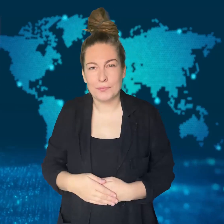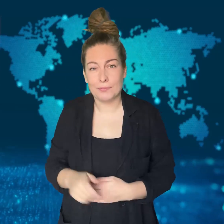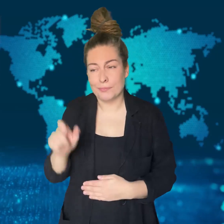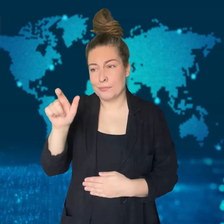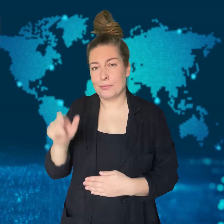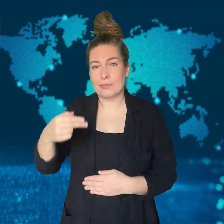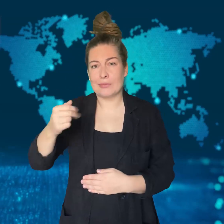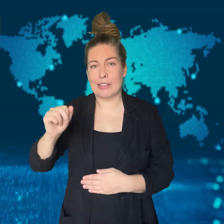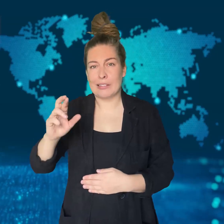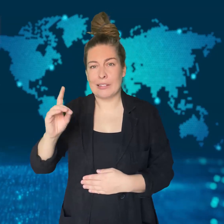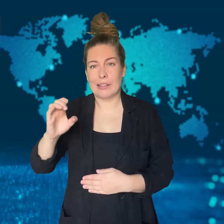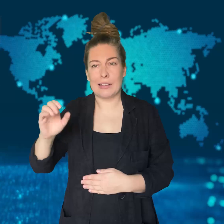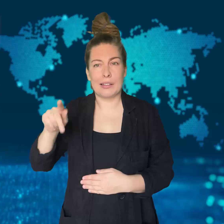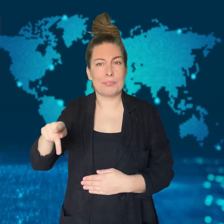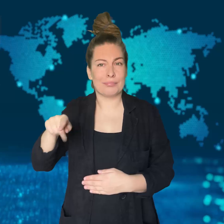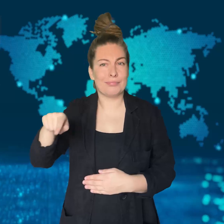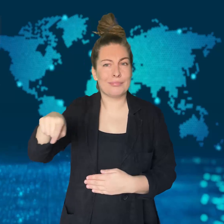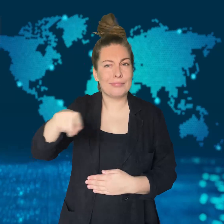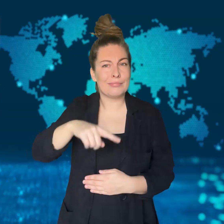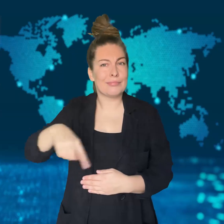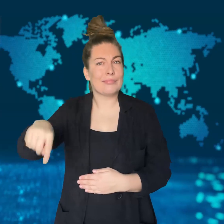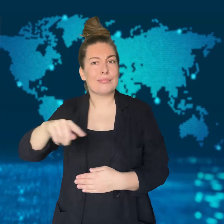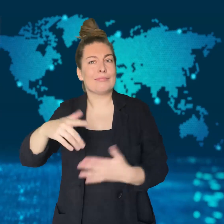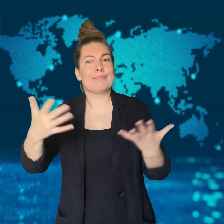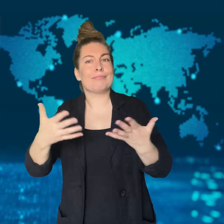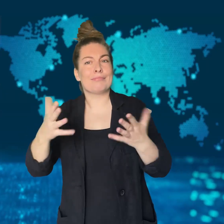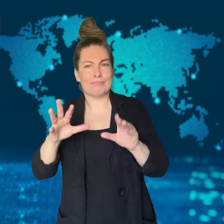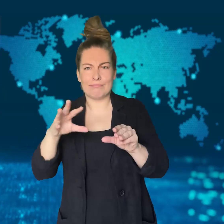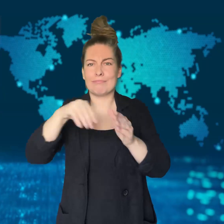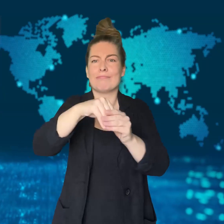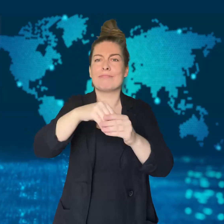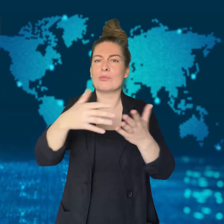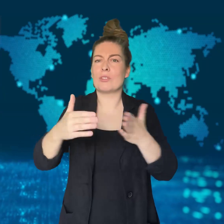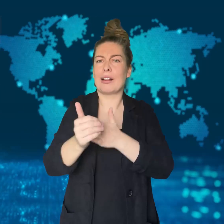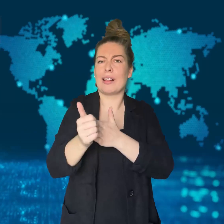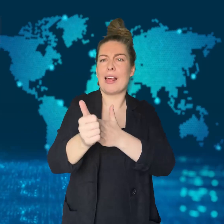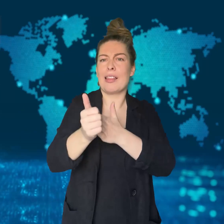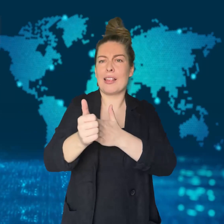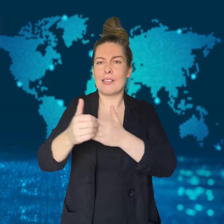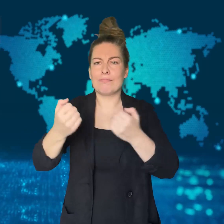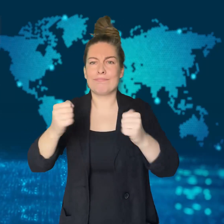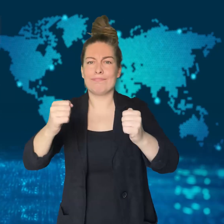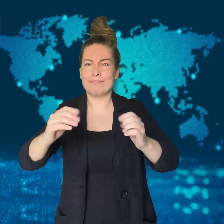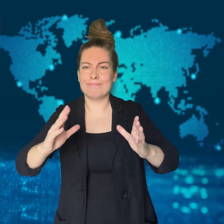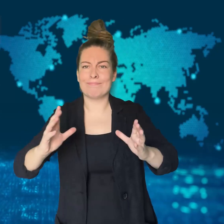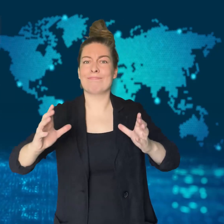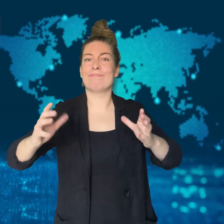the campaign as a separatist leader,